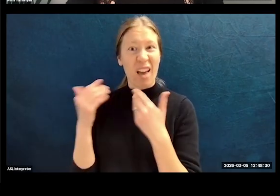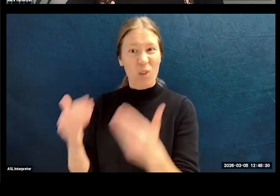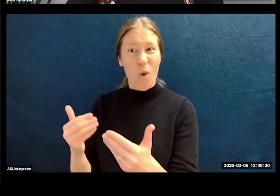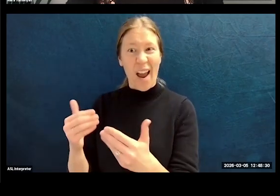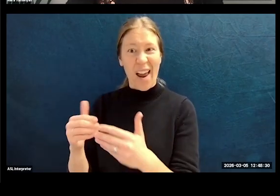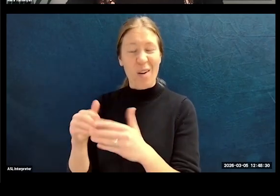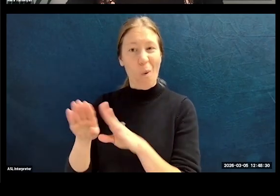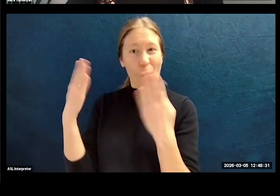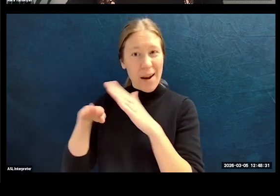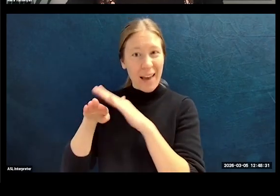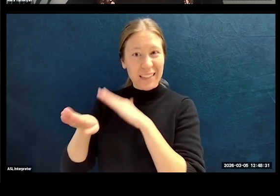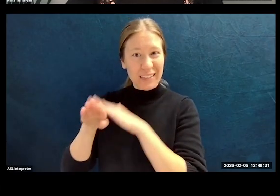I'll see no tags available.